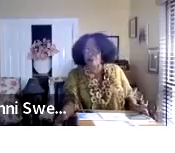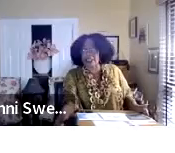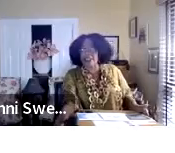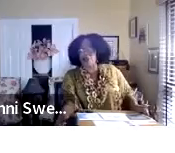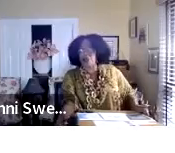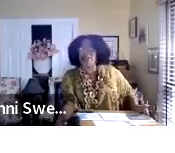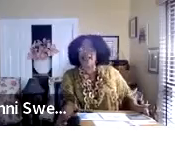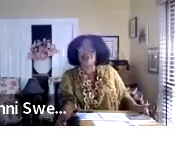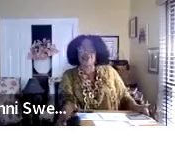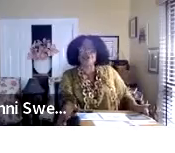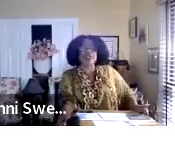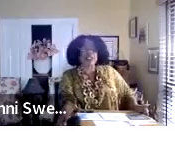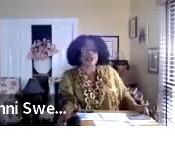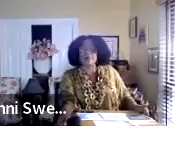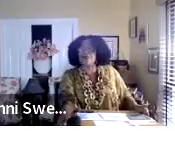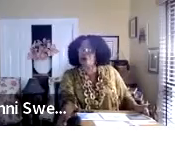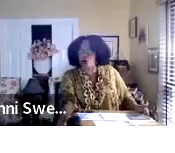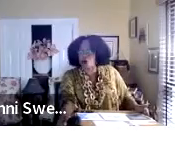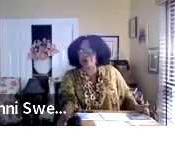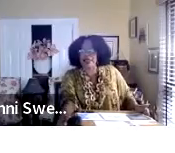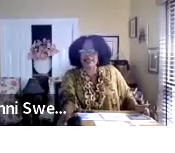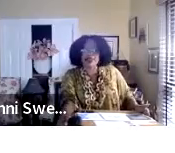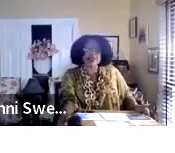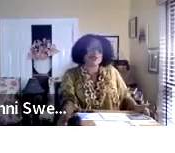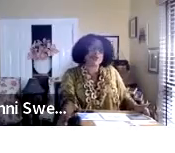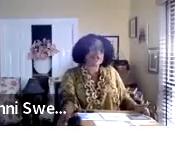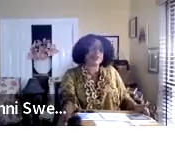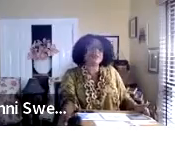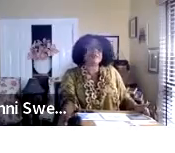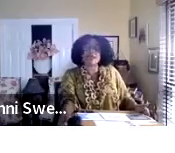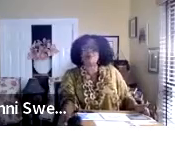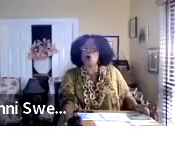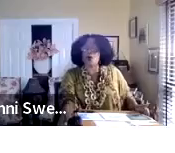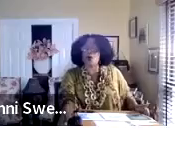and the training Alumni are